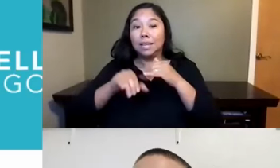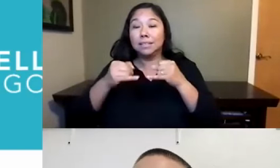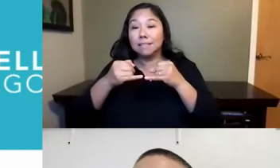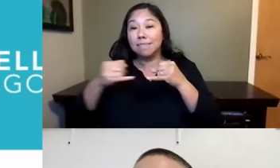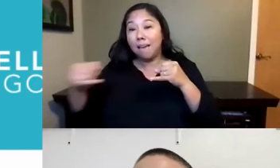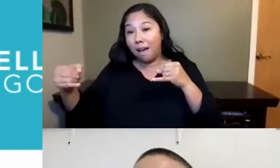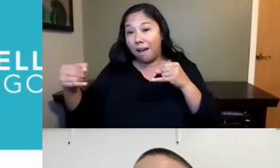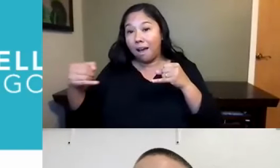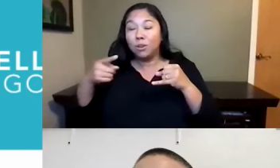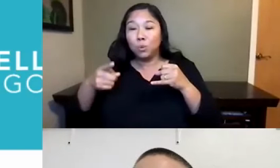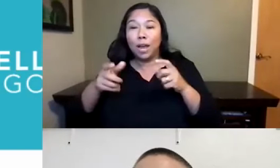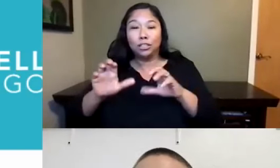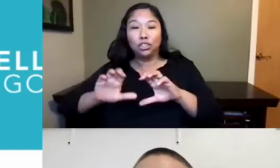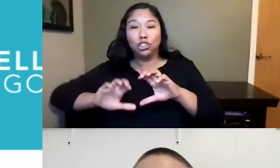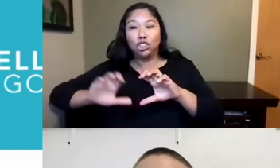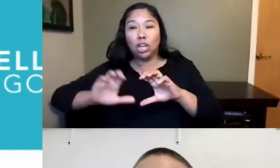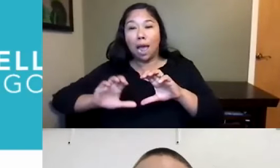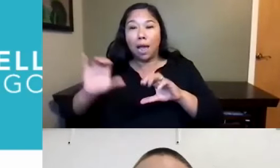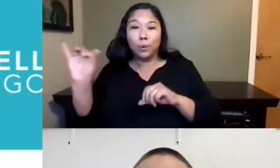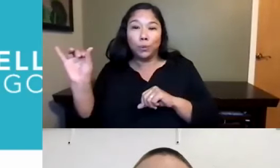and there is an online website version of it.